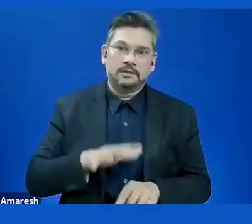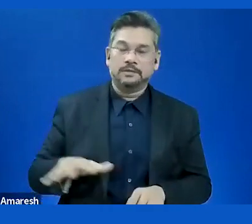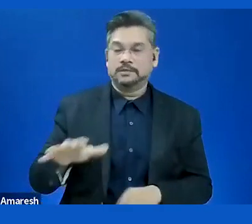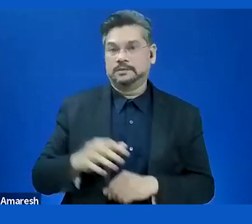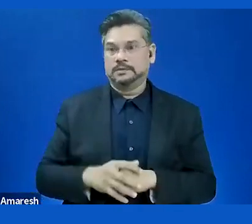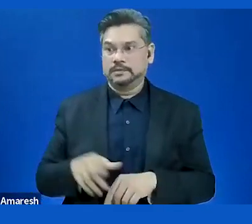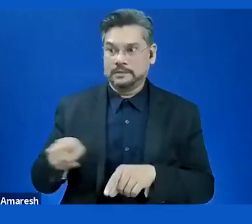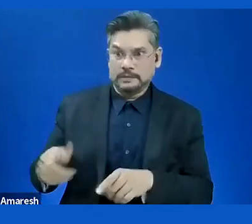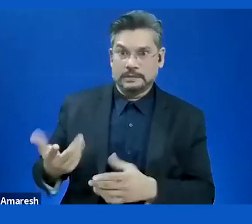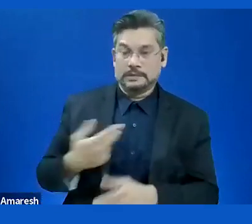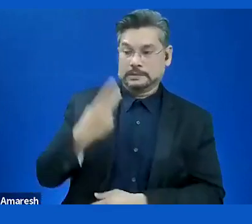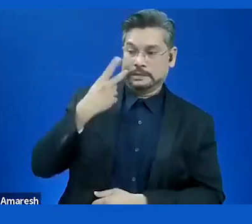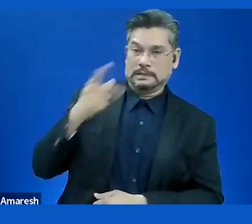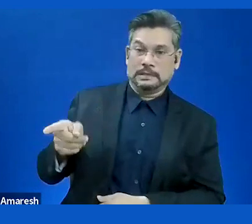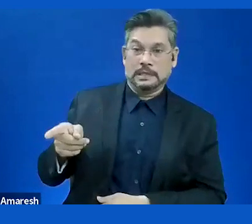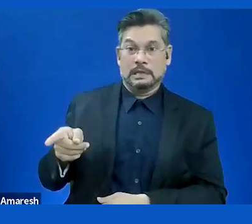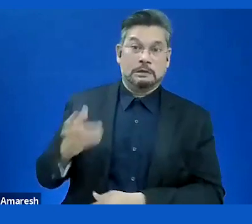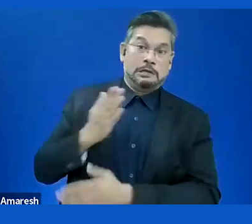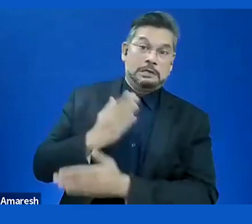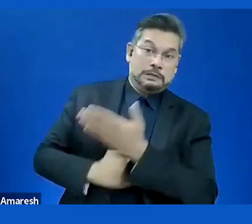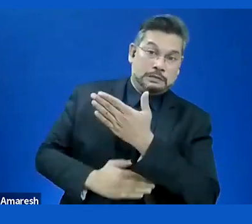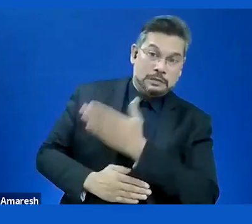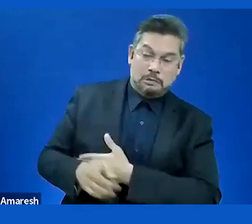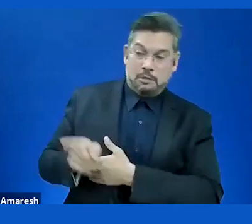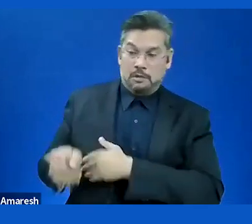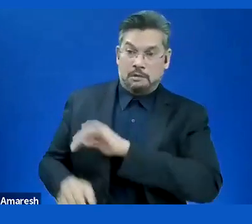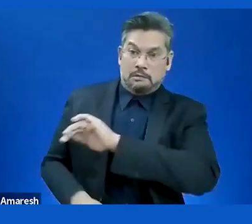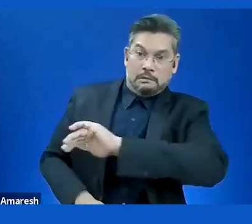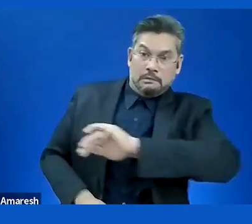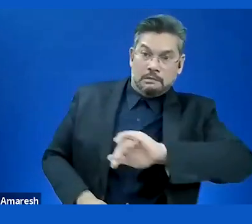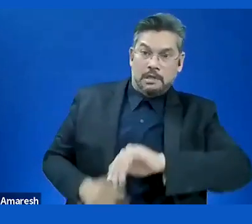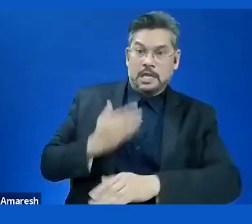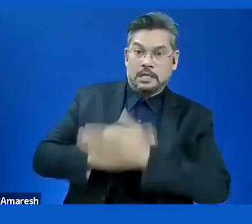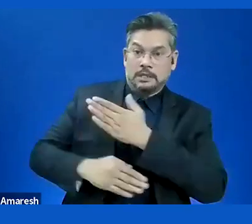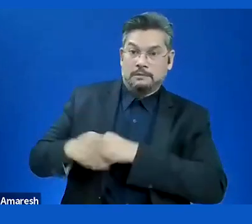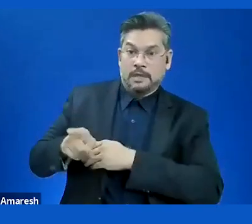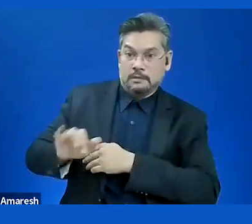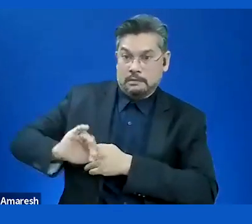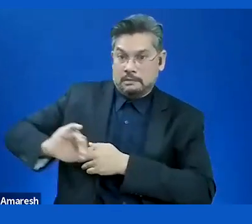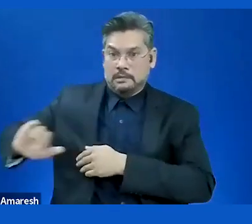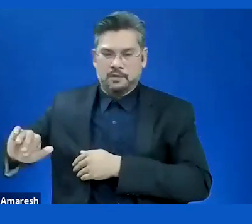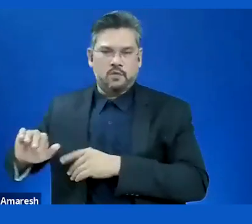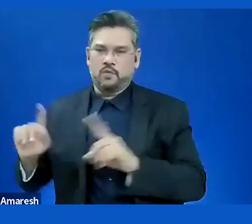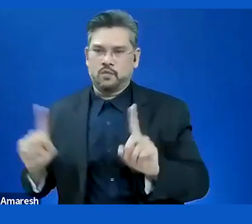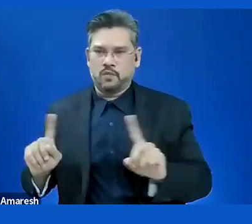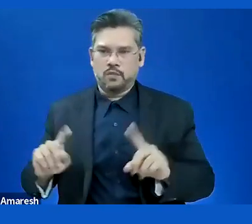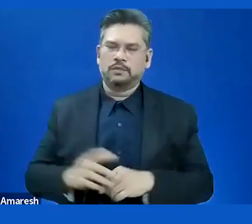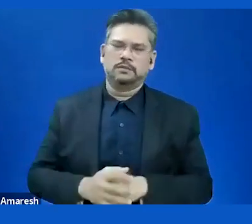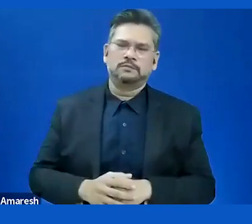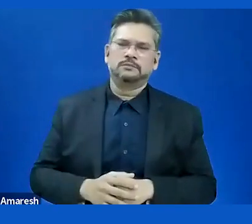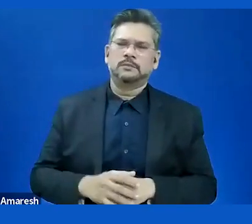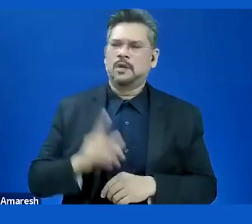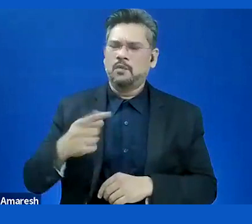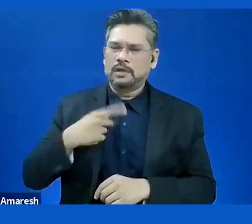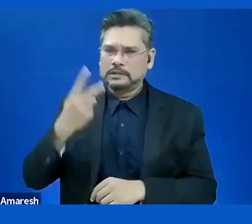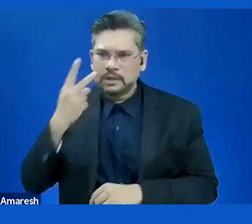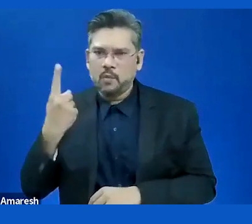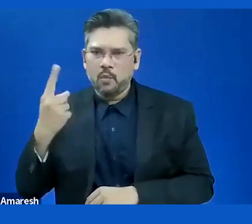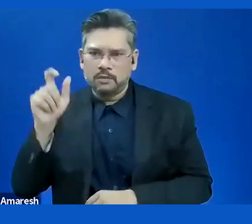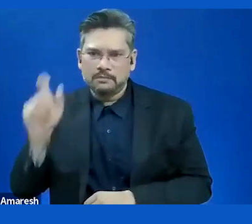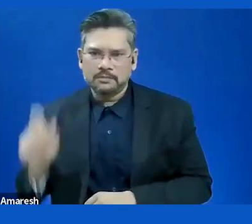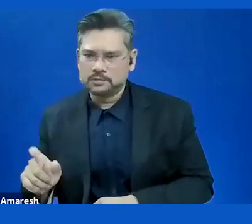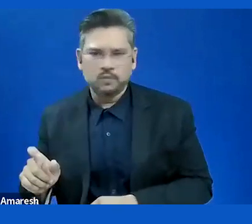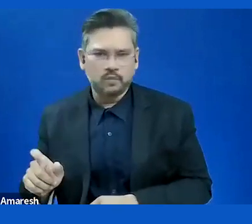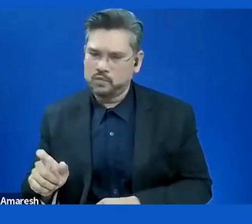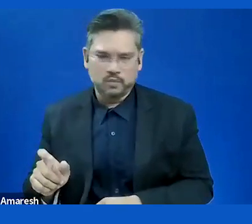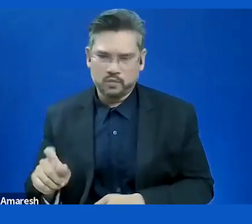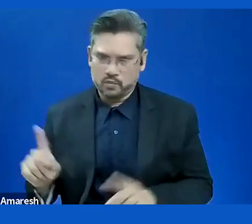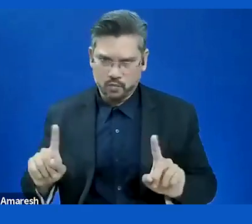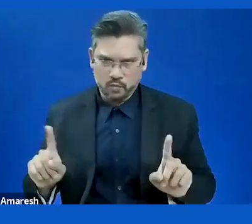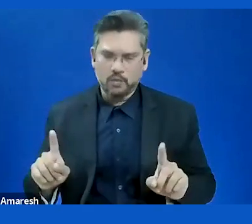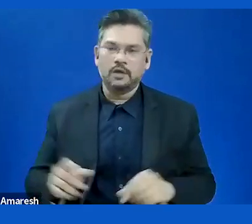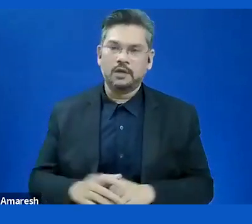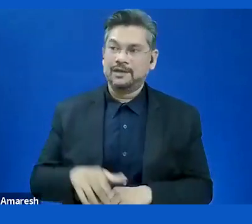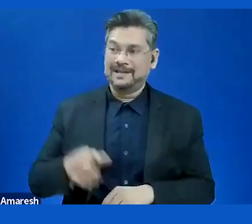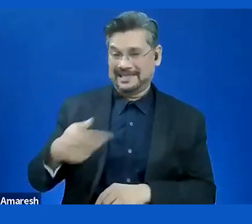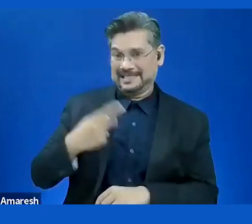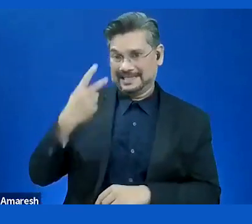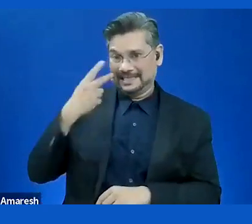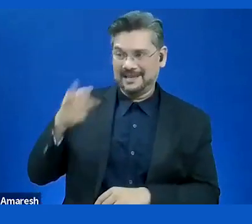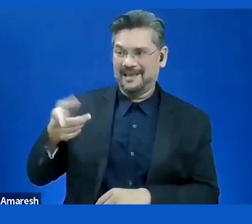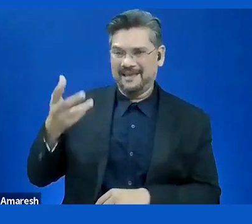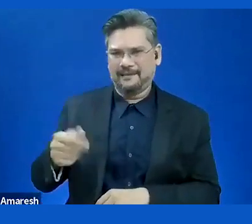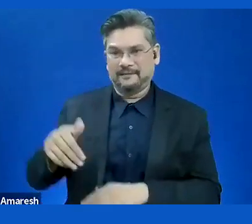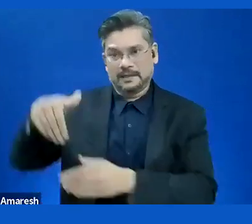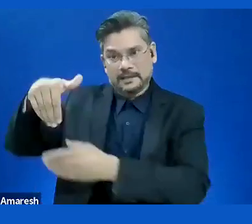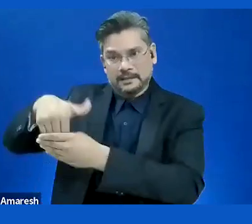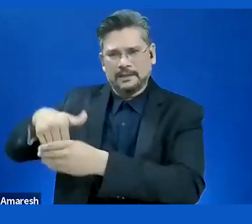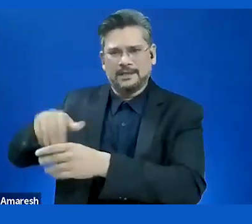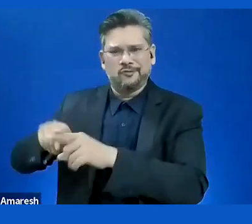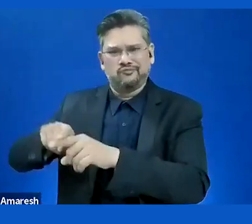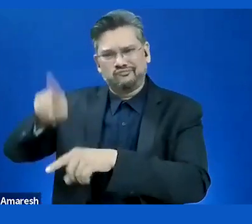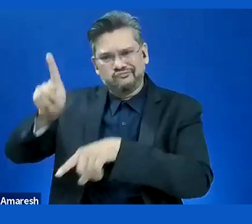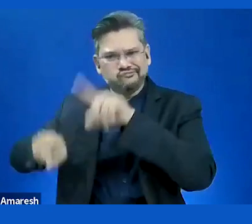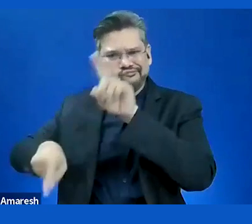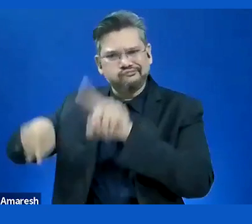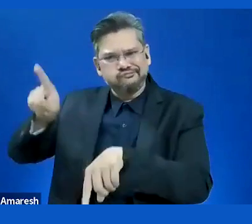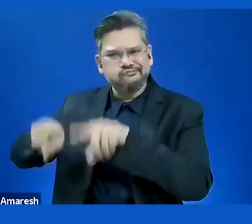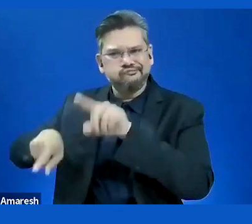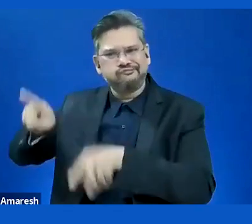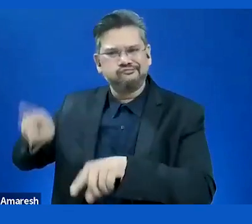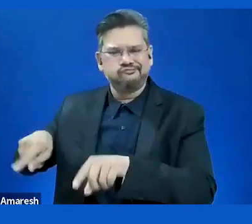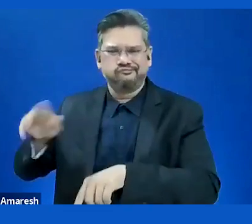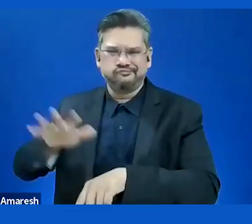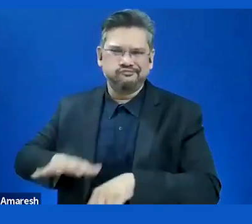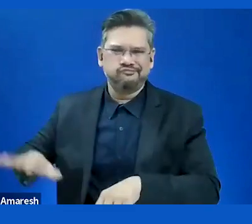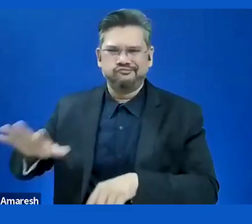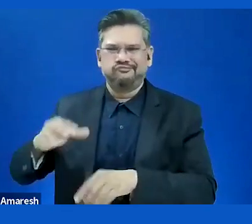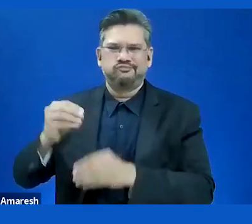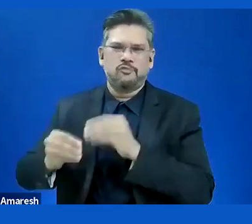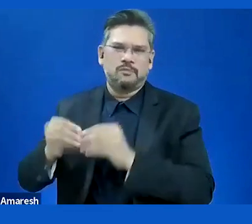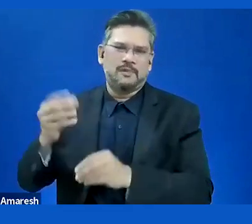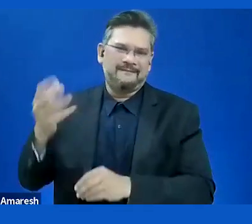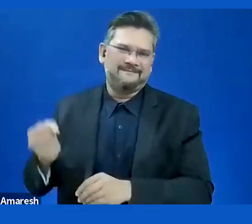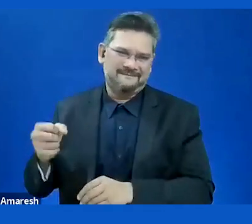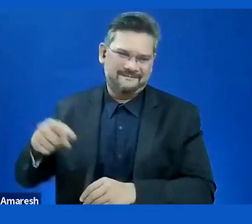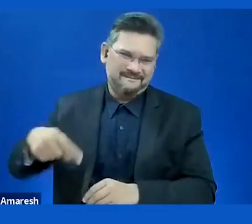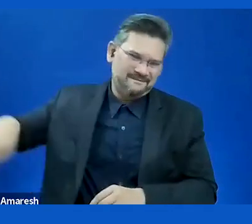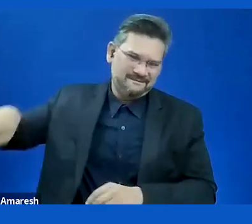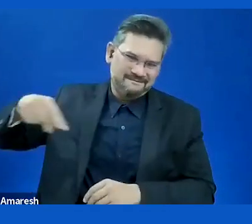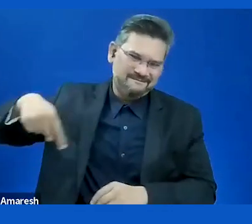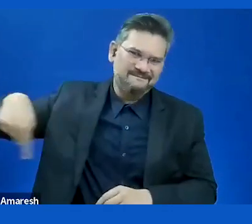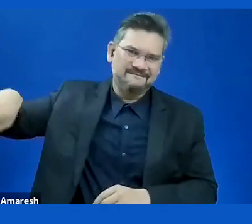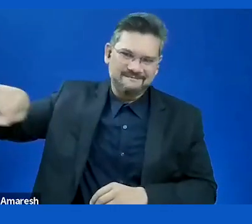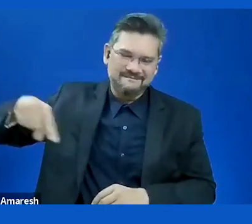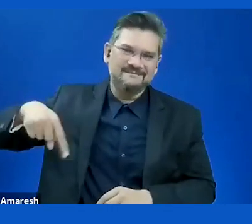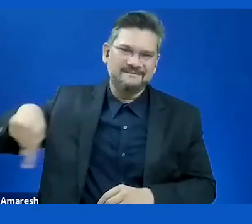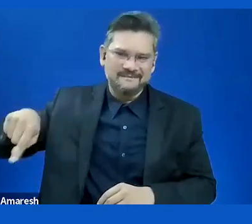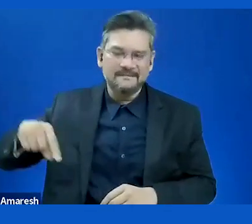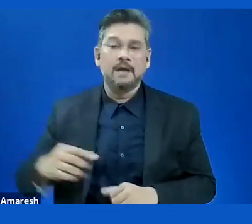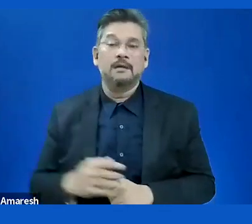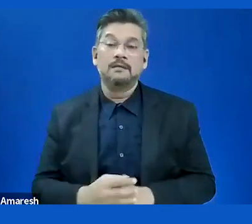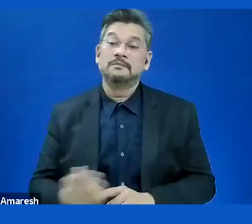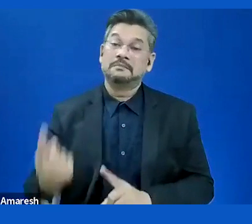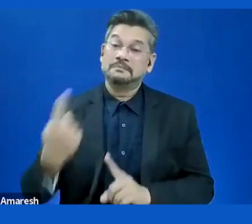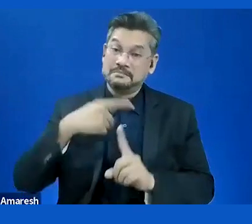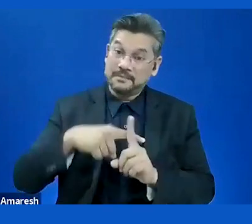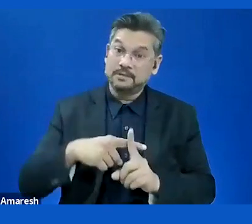blah. Then you think of one person you have to see it is a variety of problems. And also ...